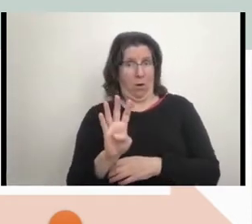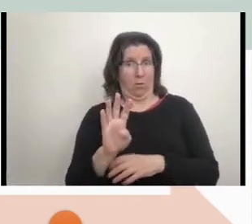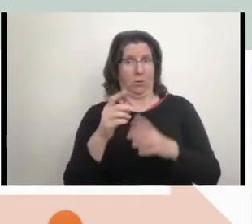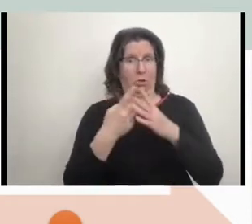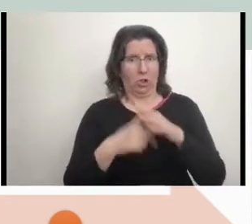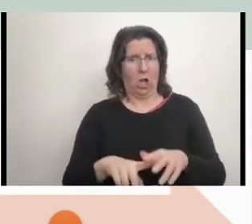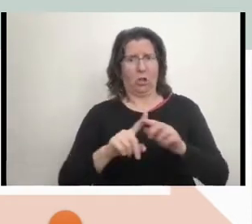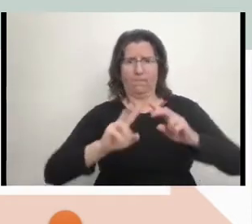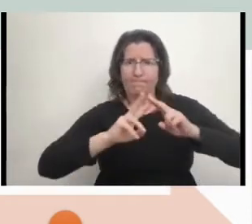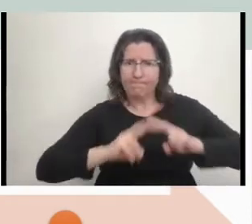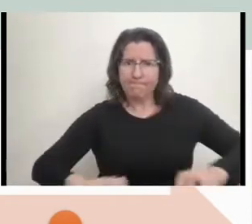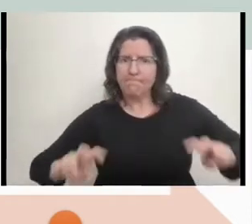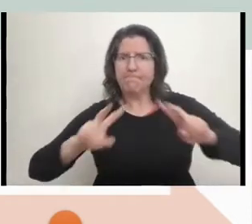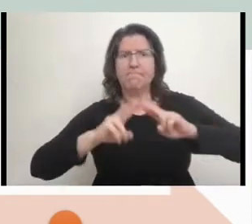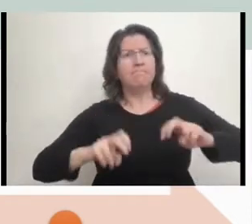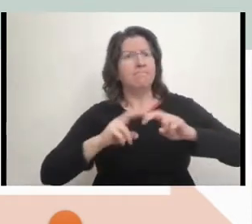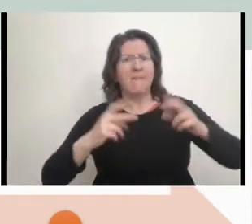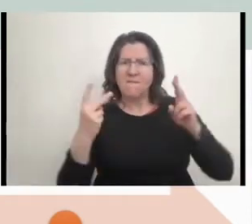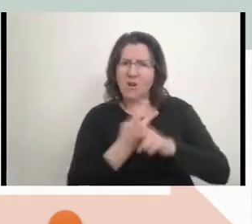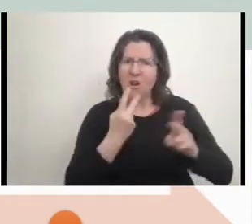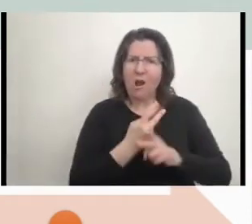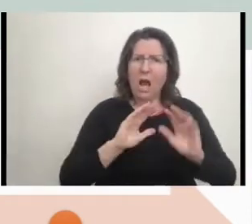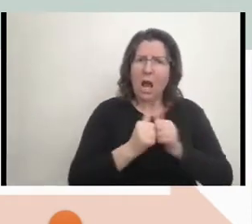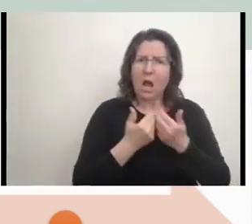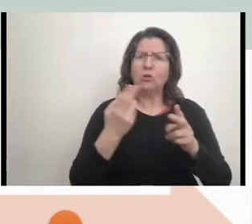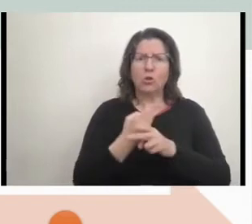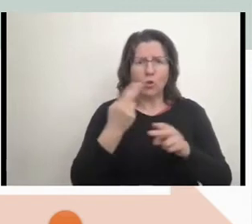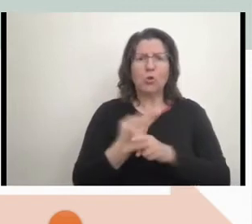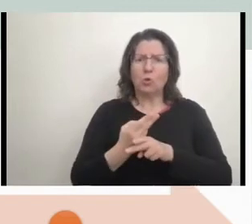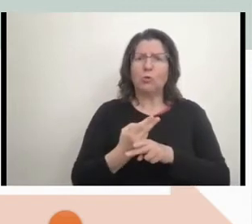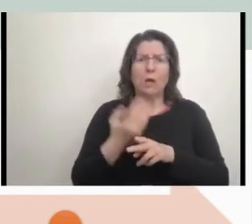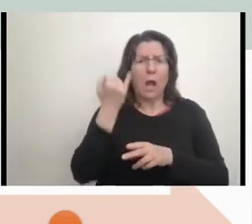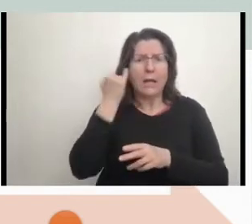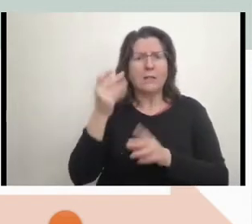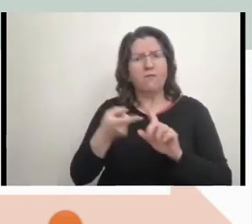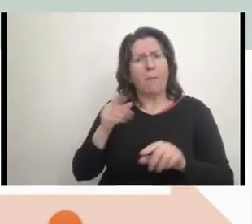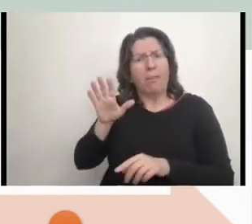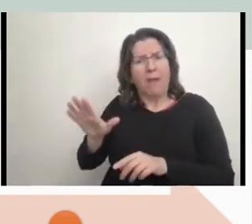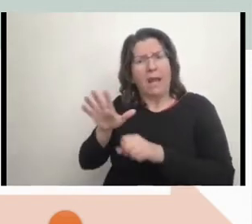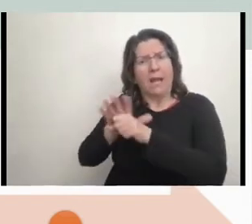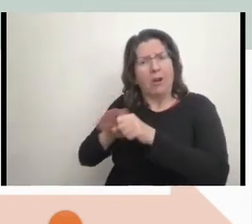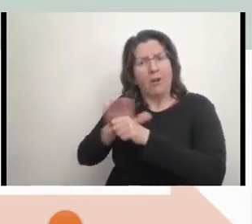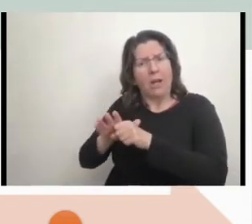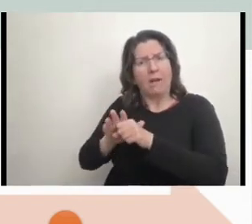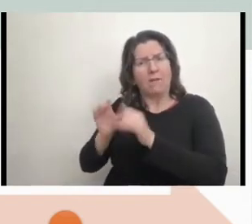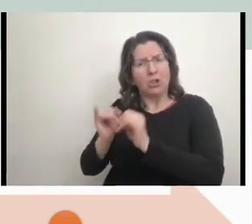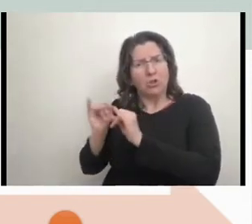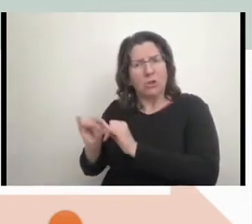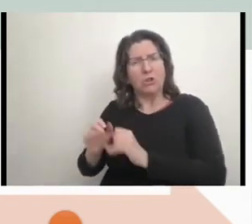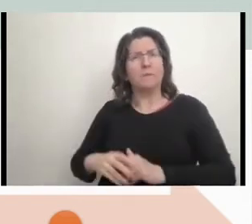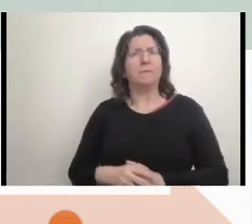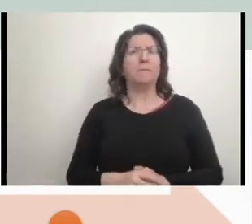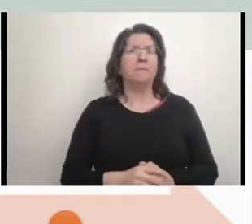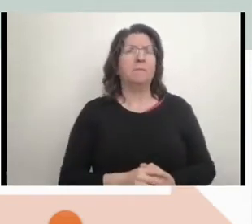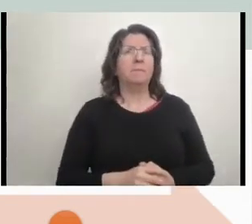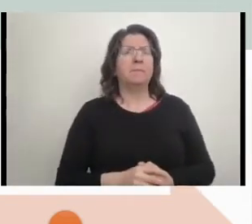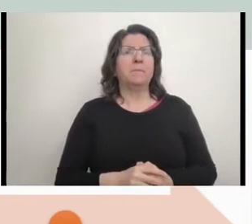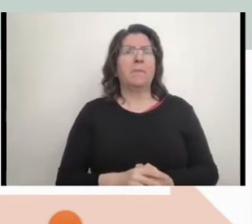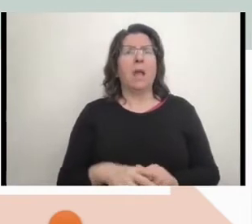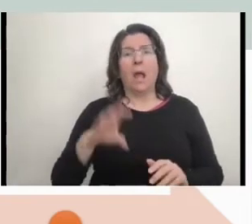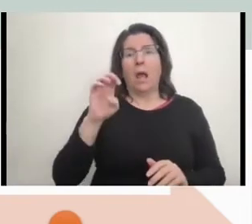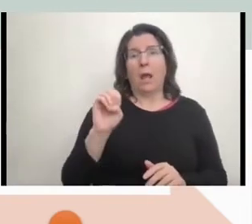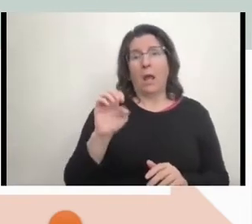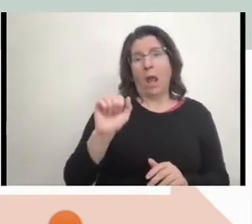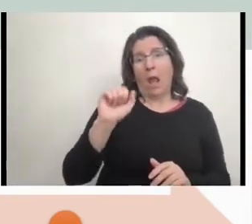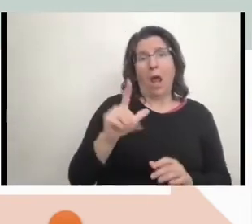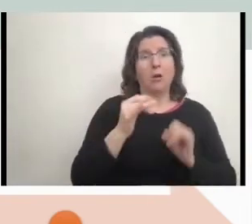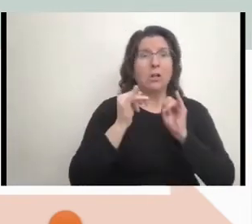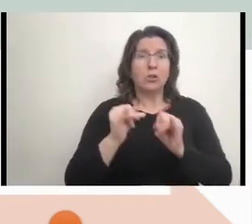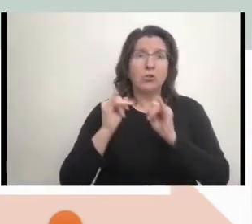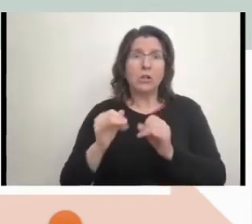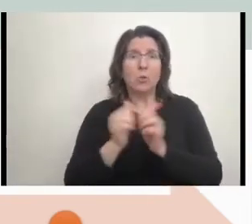This was in 1974 . . . it was the first systematic attempt to use EAL methodology for instructing English in the deaf classroom.